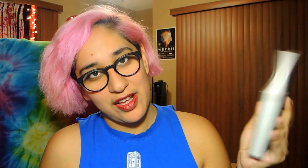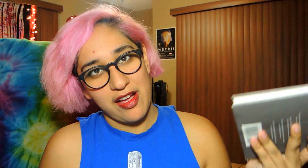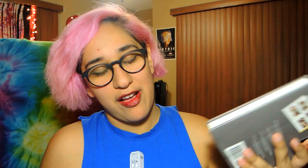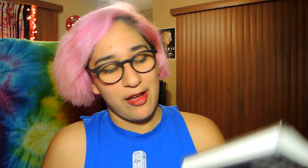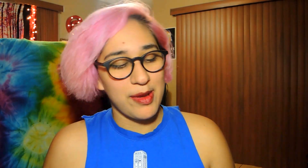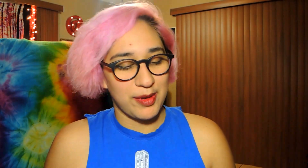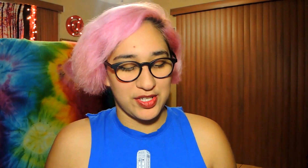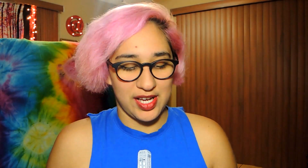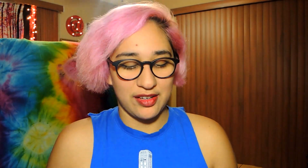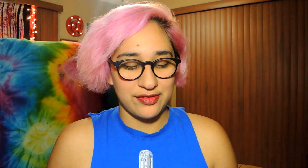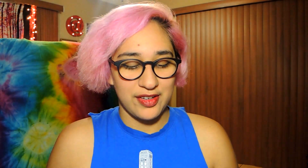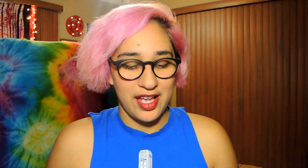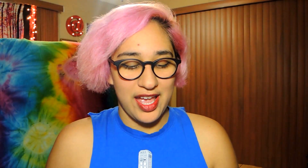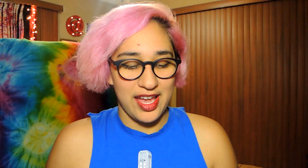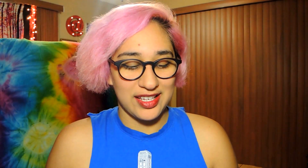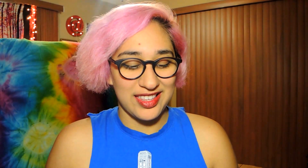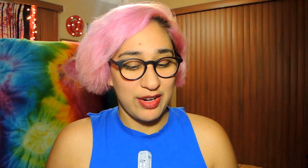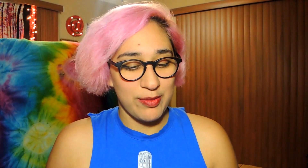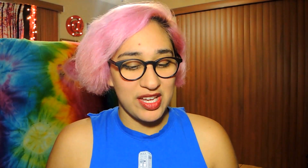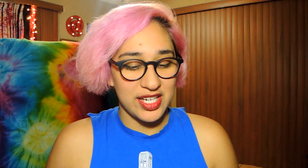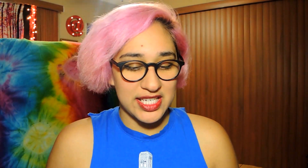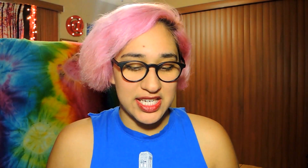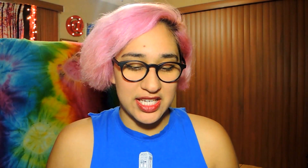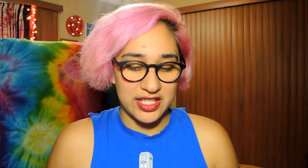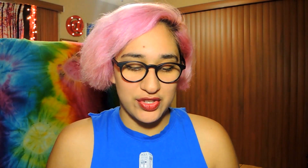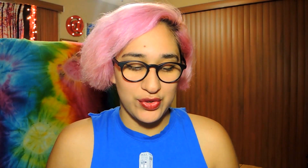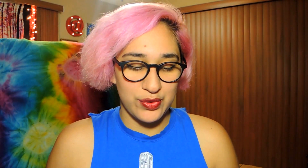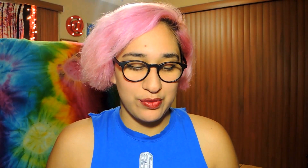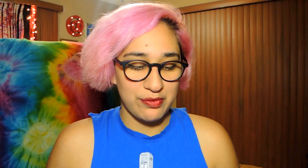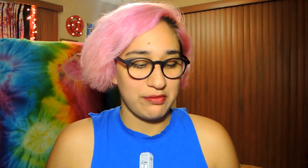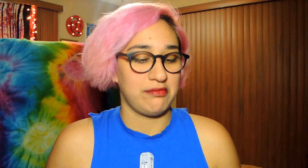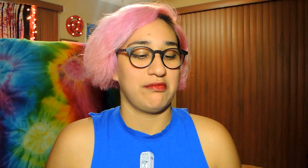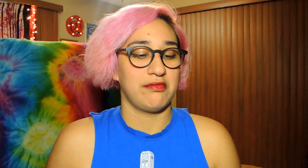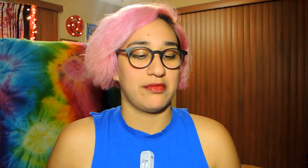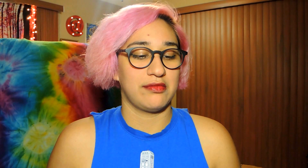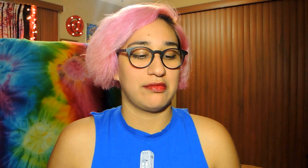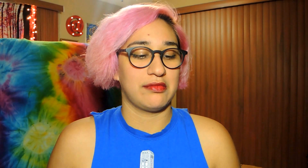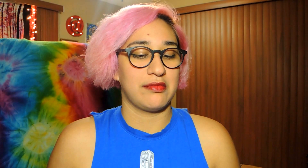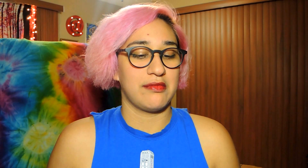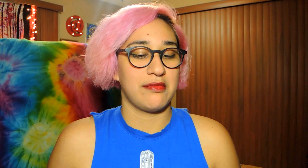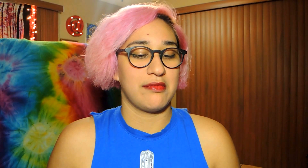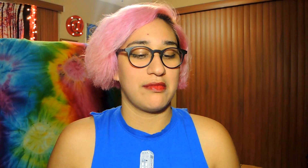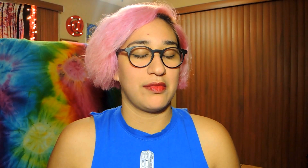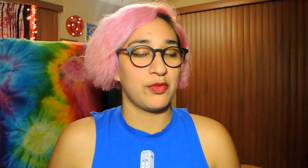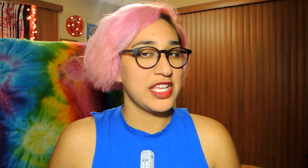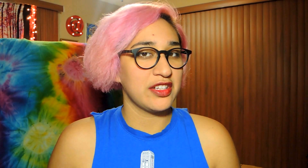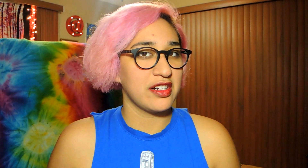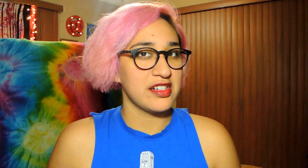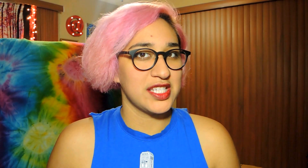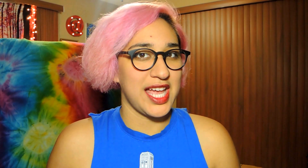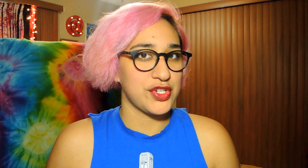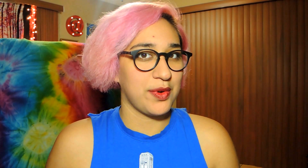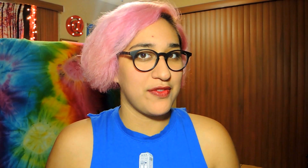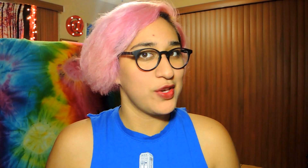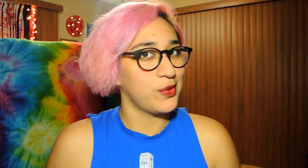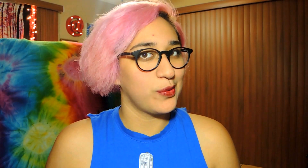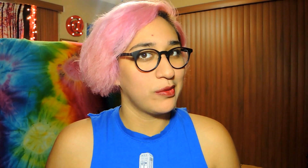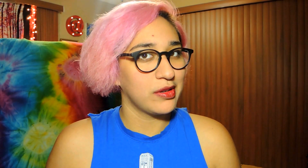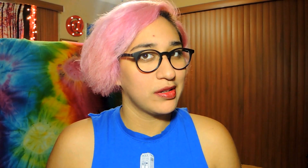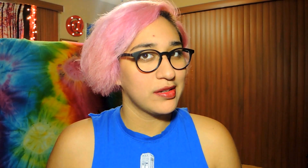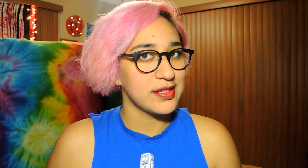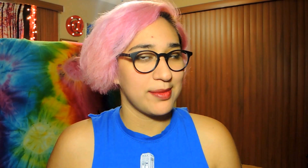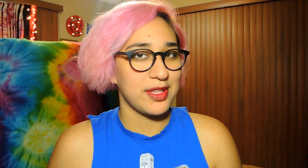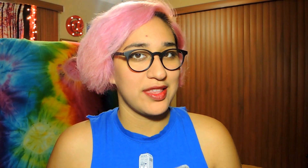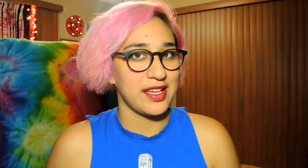book on my bookshelf and I thought it would be a good idea to relearn / review some of